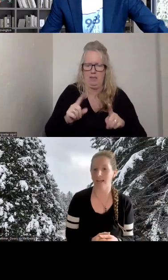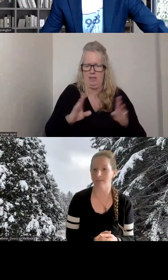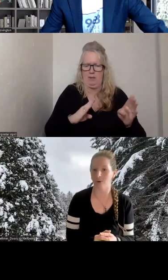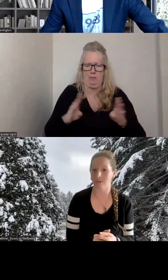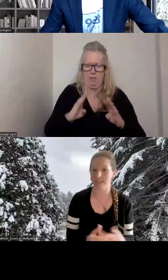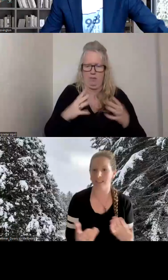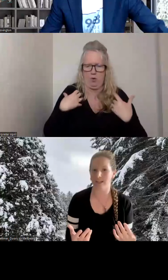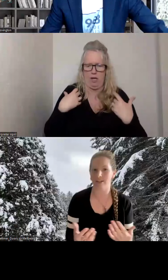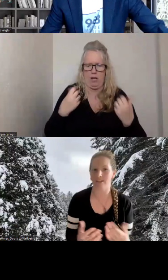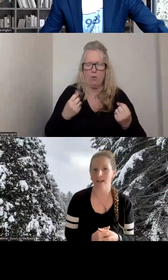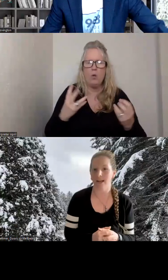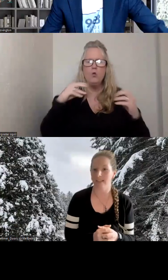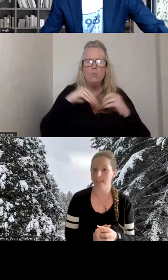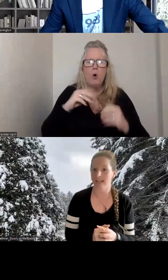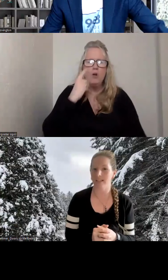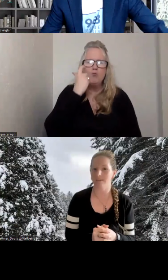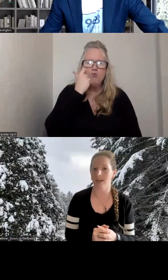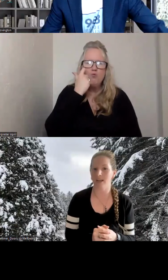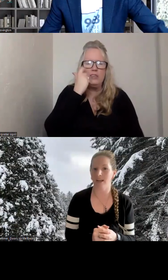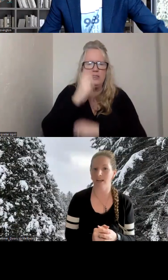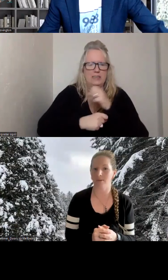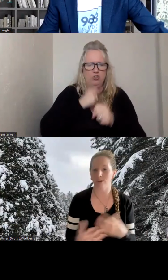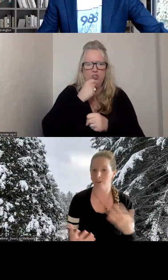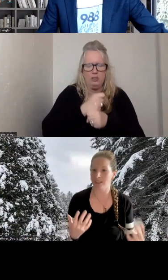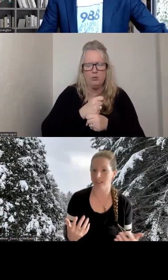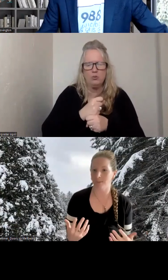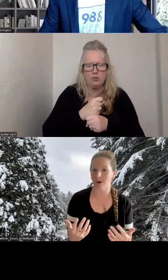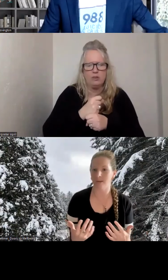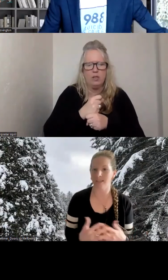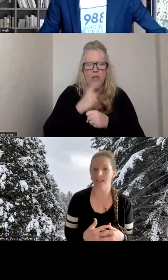IN MORE RECENT YEARS, IT HAS LANDED ME IN EMERGENCY DEPARTMENTS